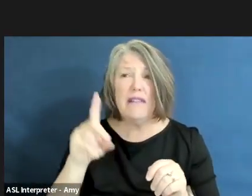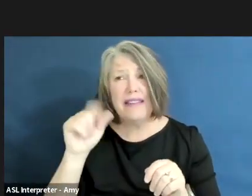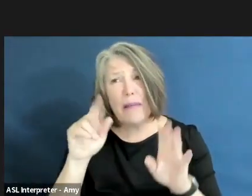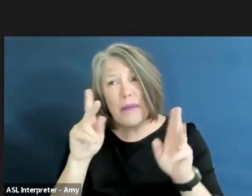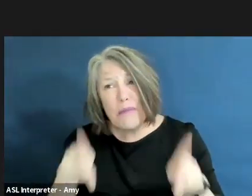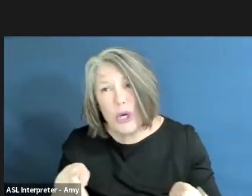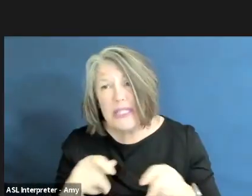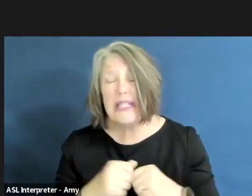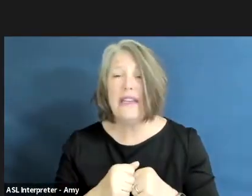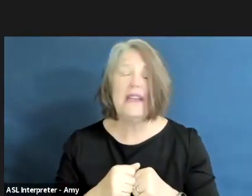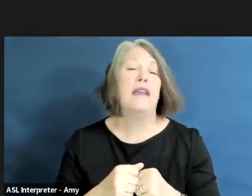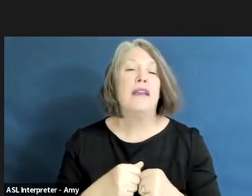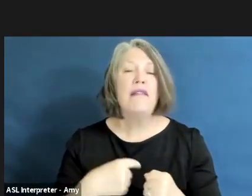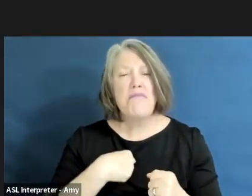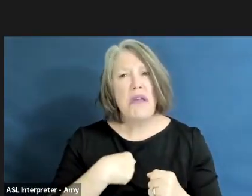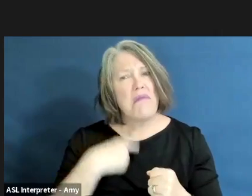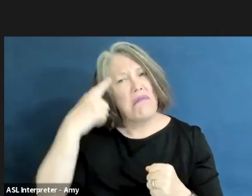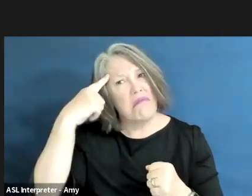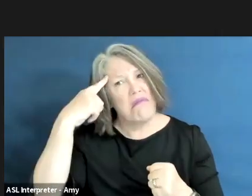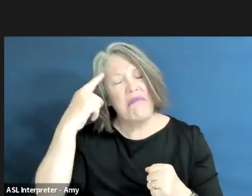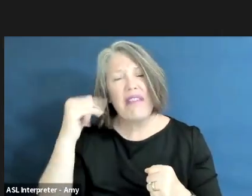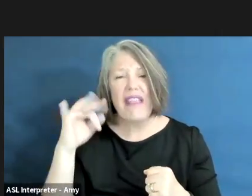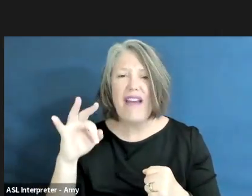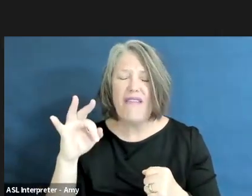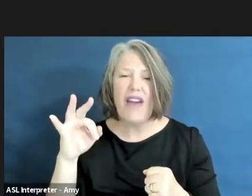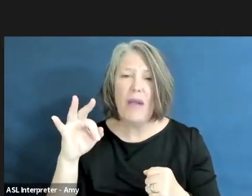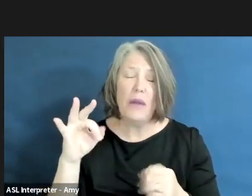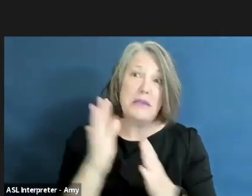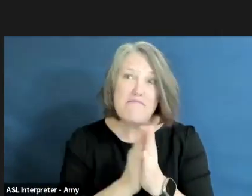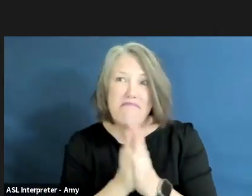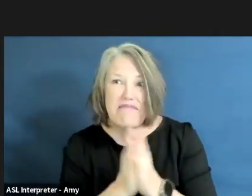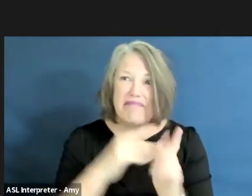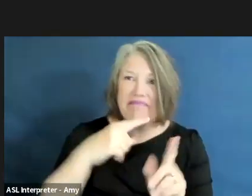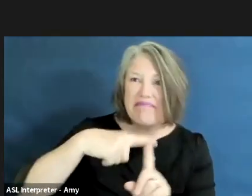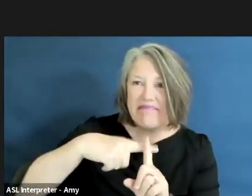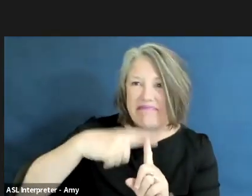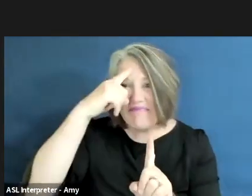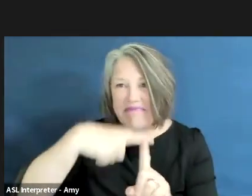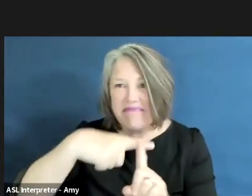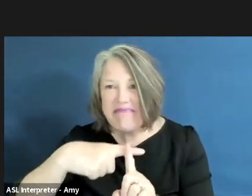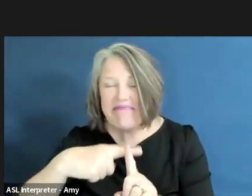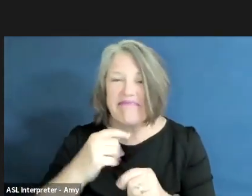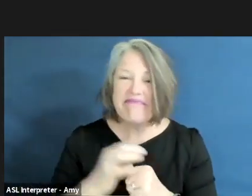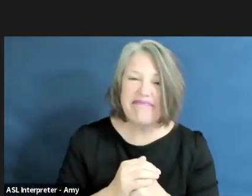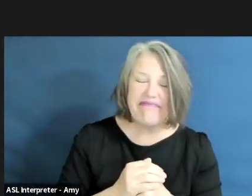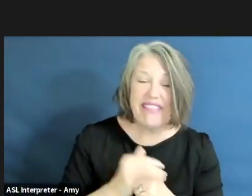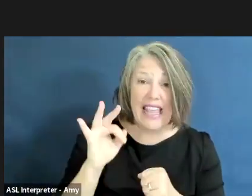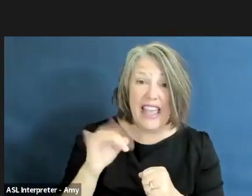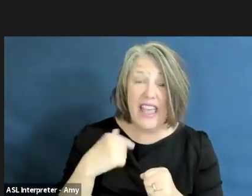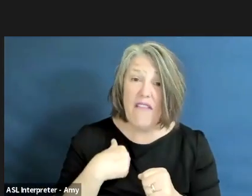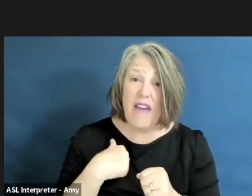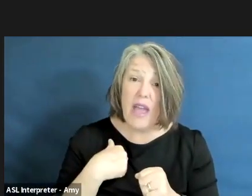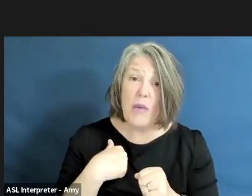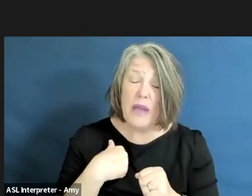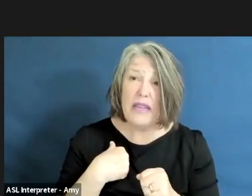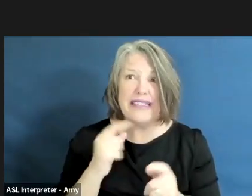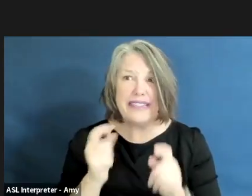I figured that if I was upbeat, if I was positive, and if I was accommodating to the doctors,